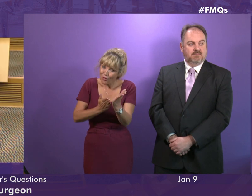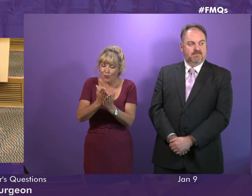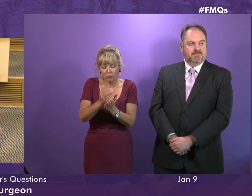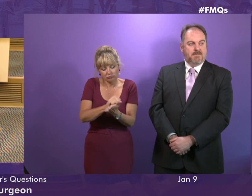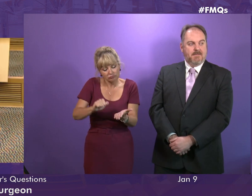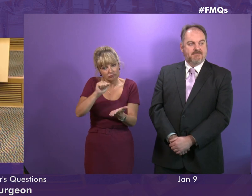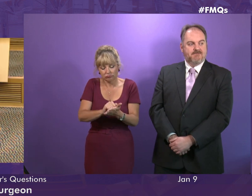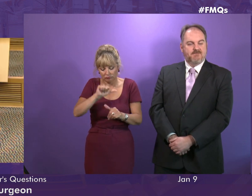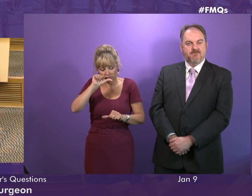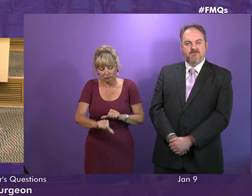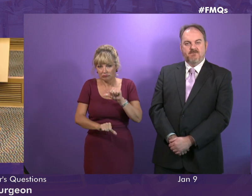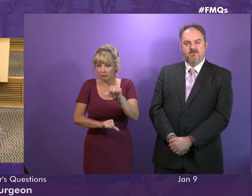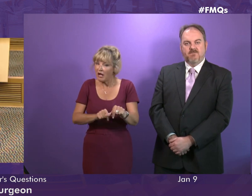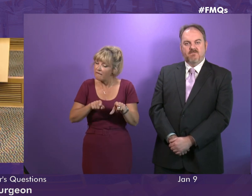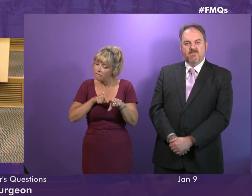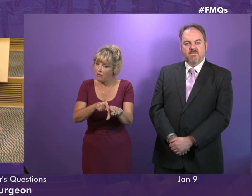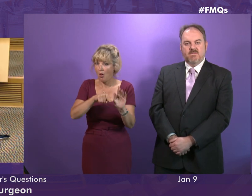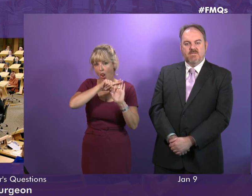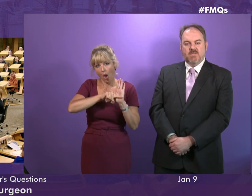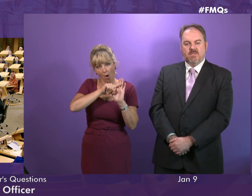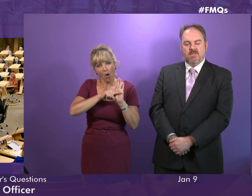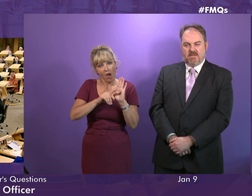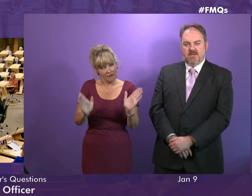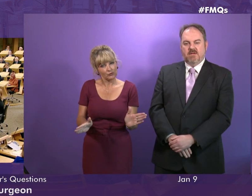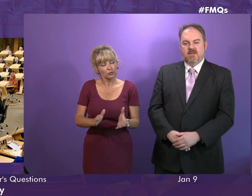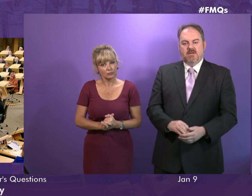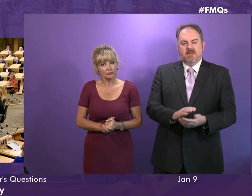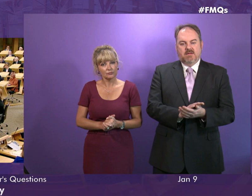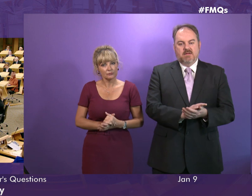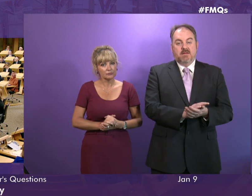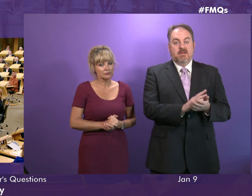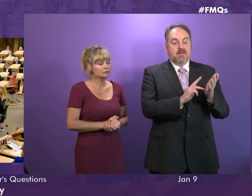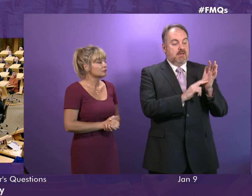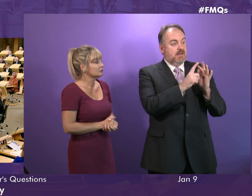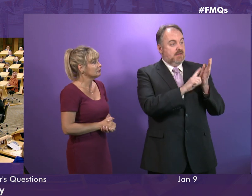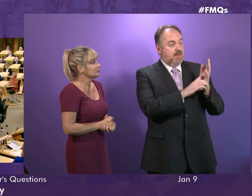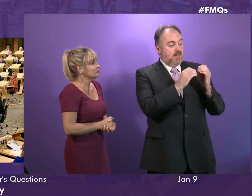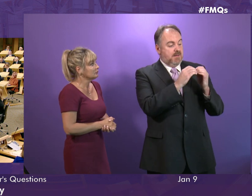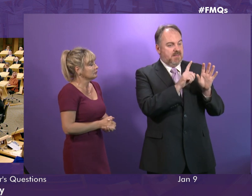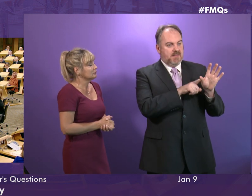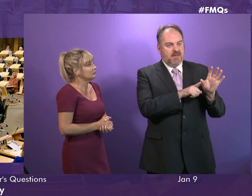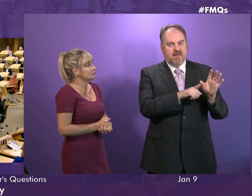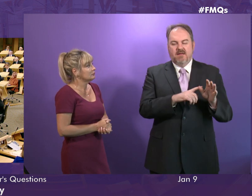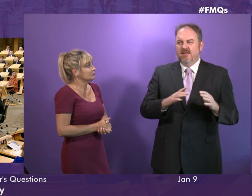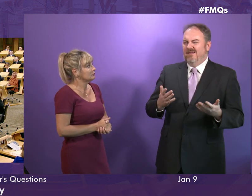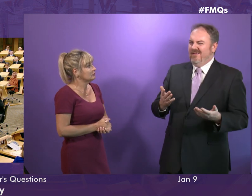in particular, to normal statutory processes. Neil Bibby (West Scotland) (Lab): We have been here before. Promises have been